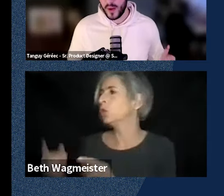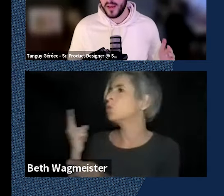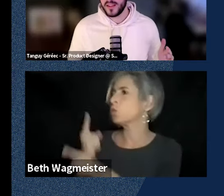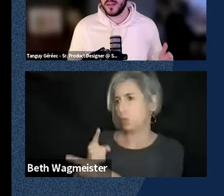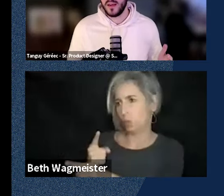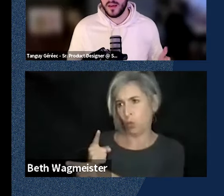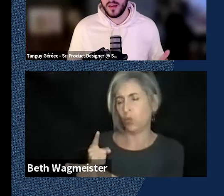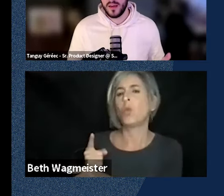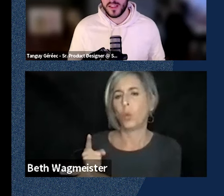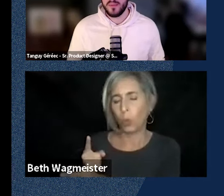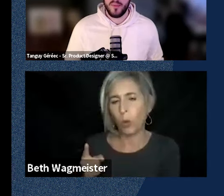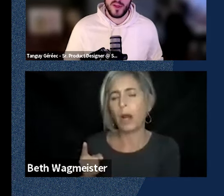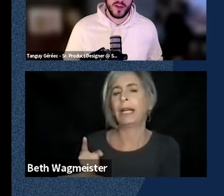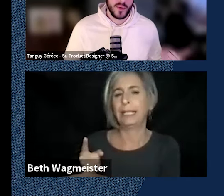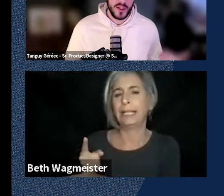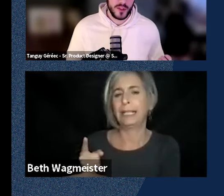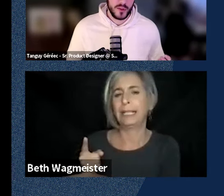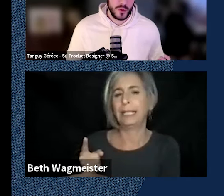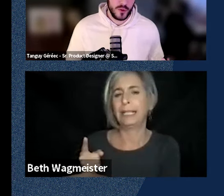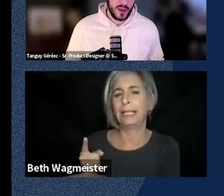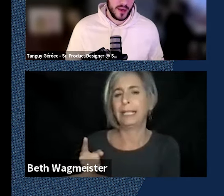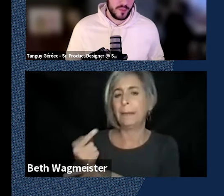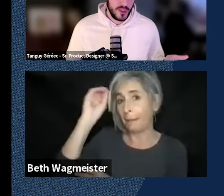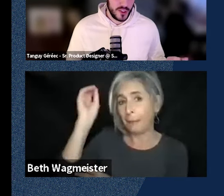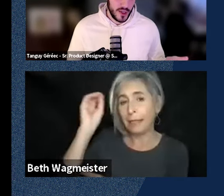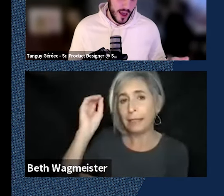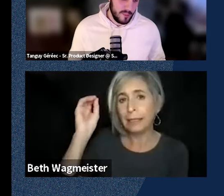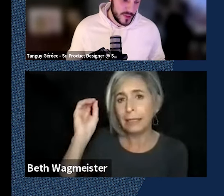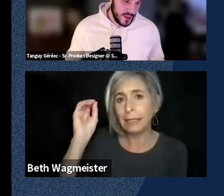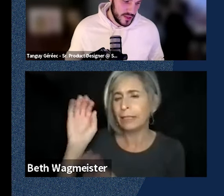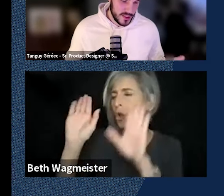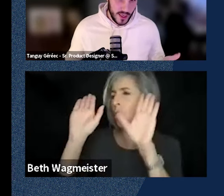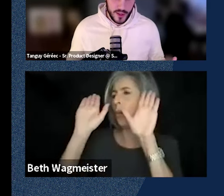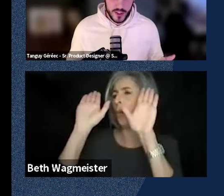That's why it's, it's in my opinion, a great tool to like bridge the gap between designers